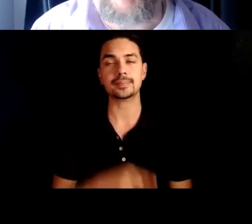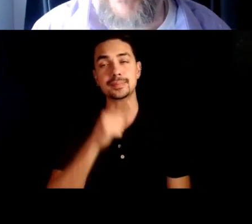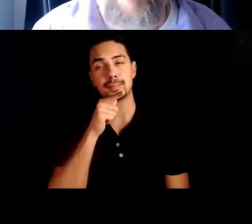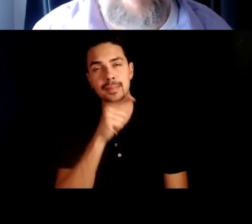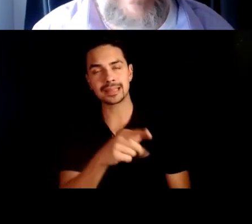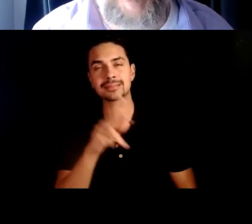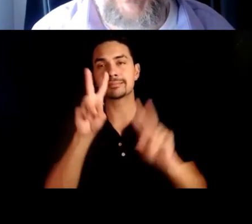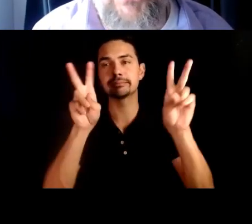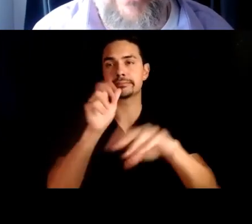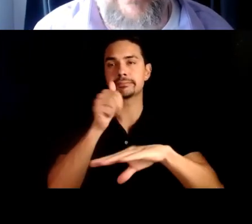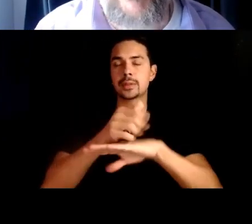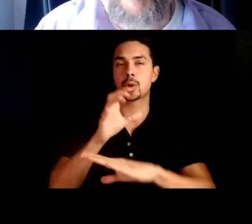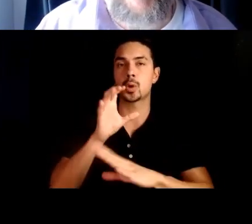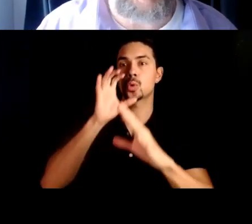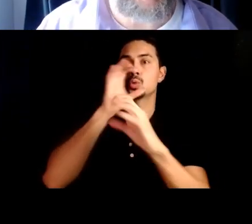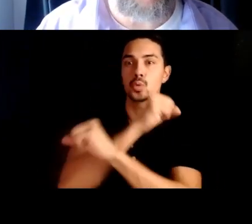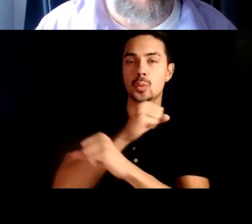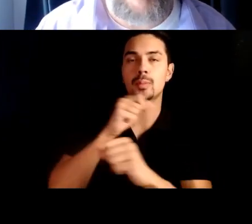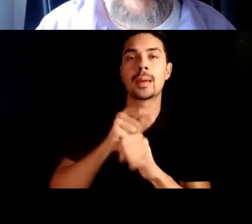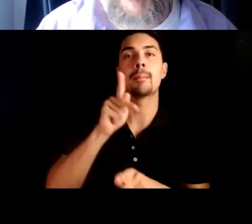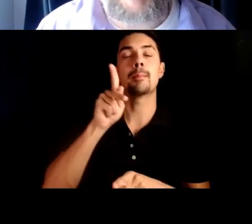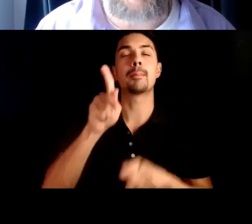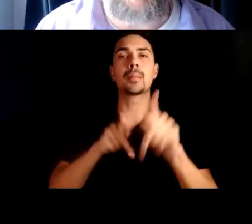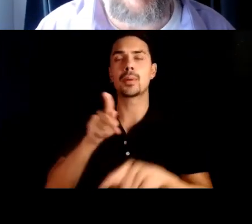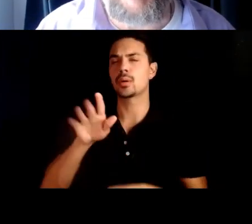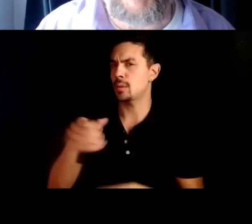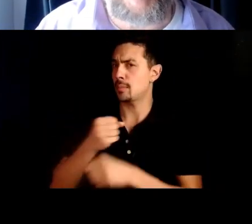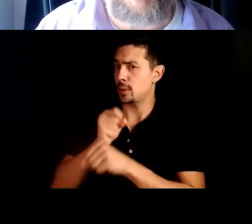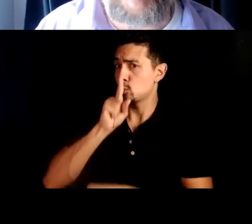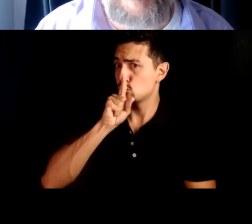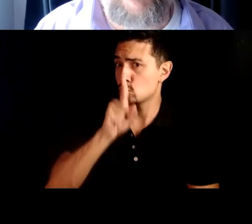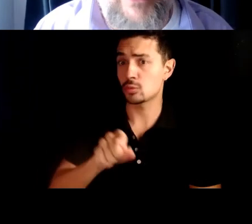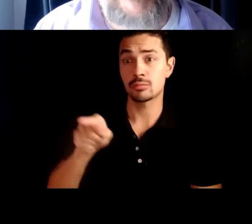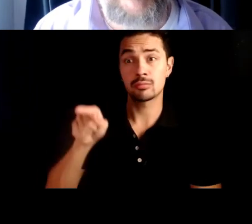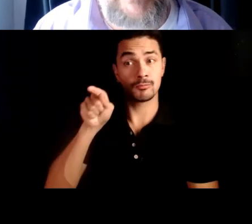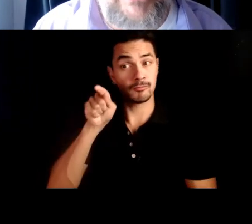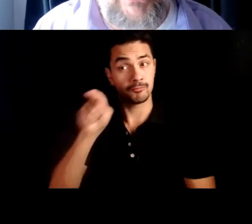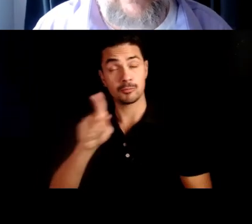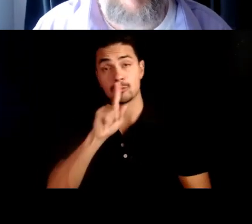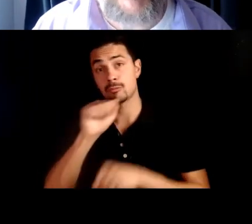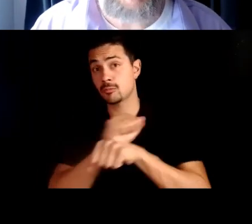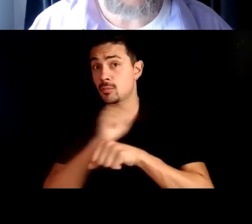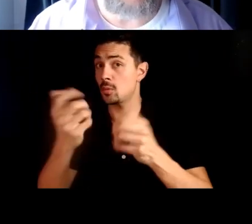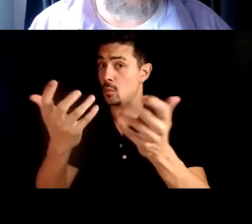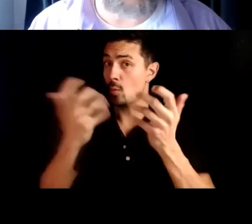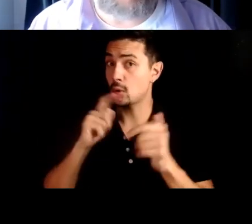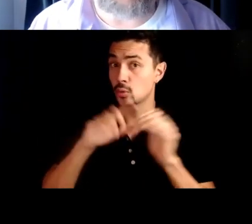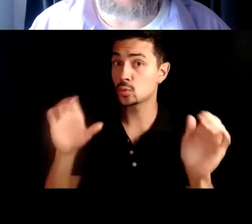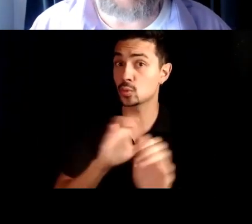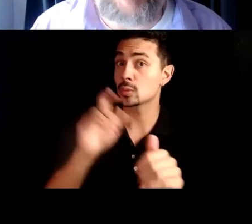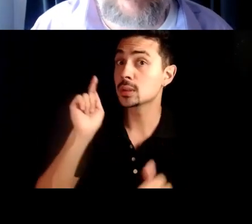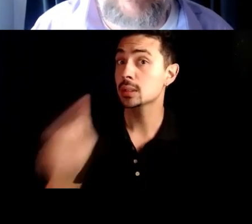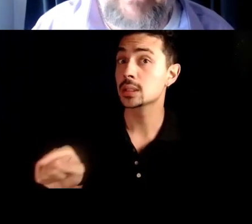to kind of make sure, to really make sure that this was something that they wanted to do so they wouldn't make a mistake